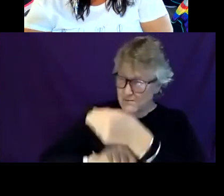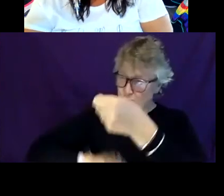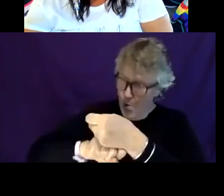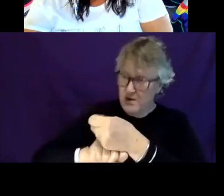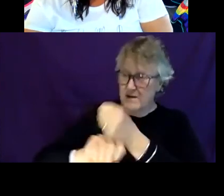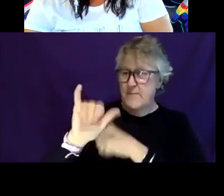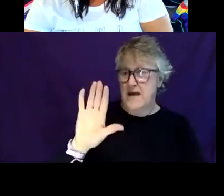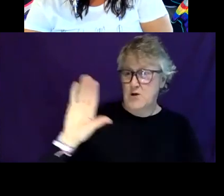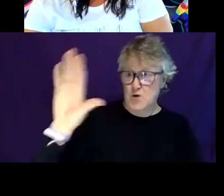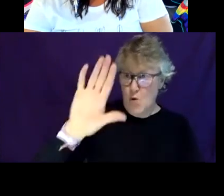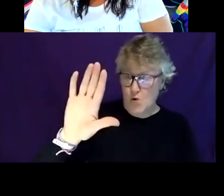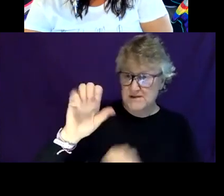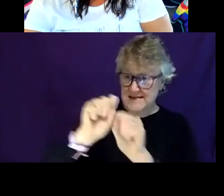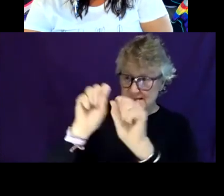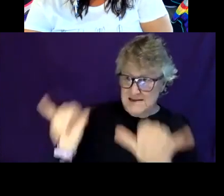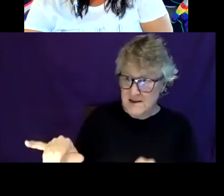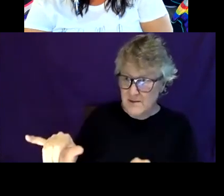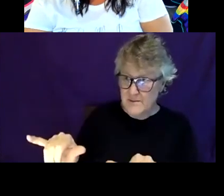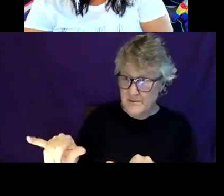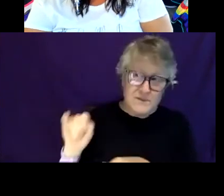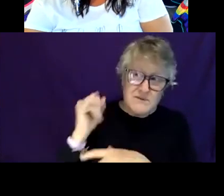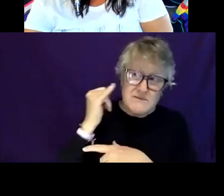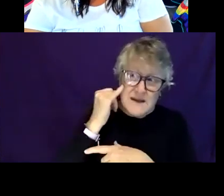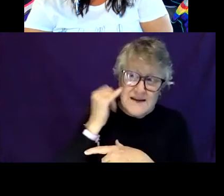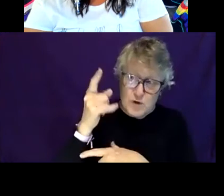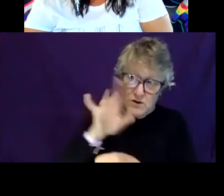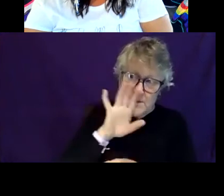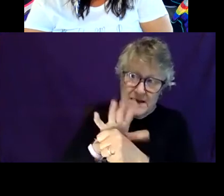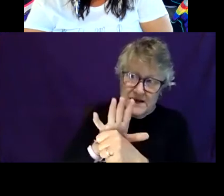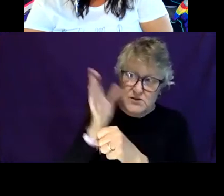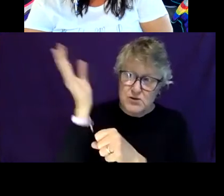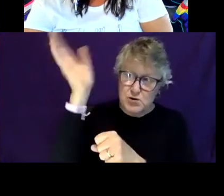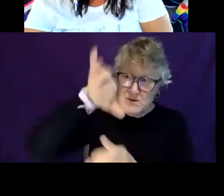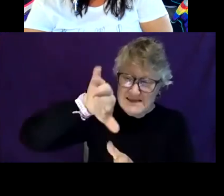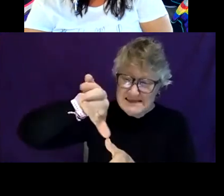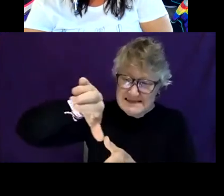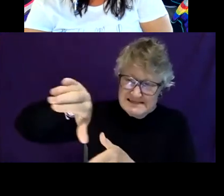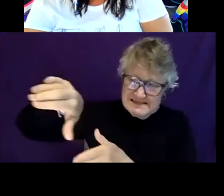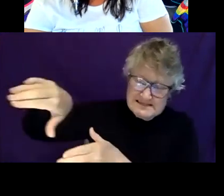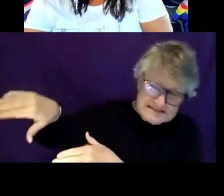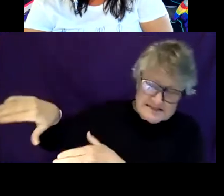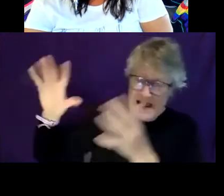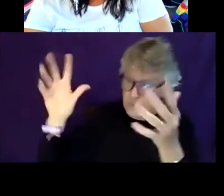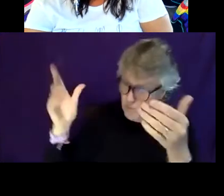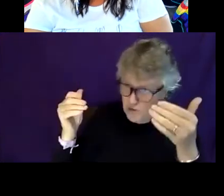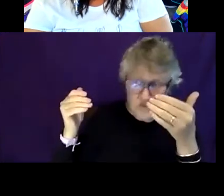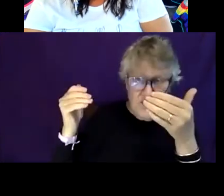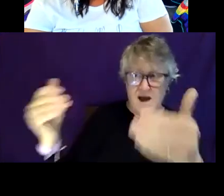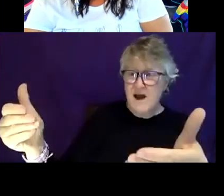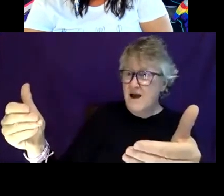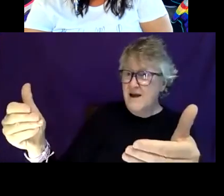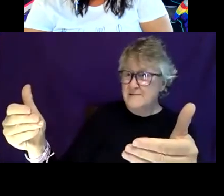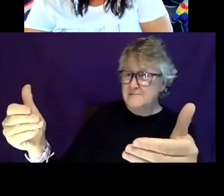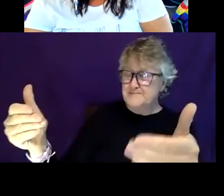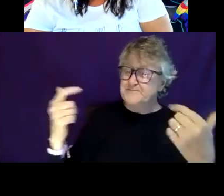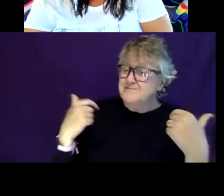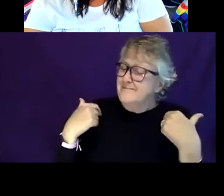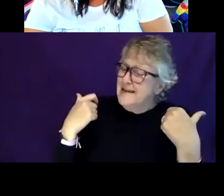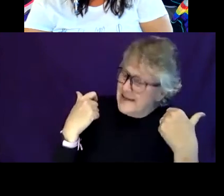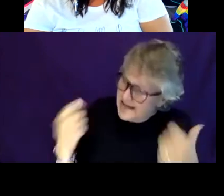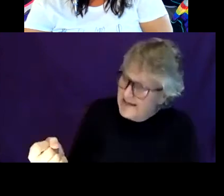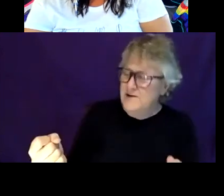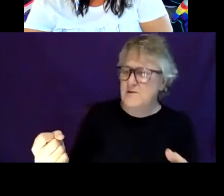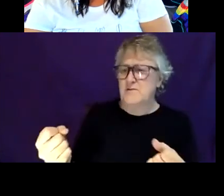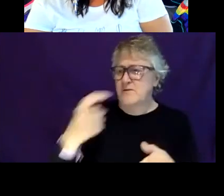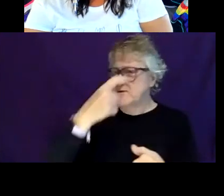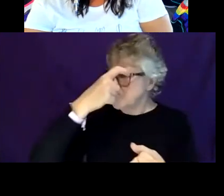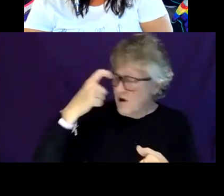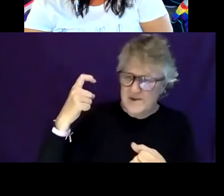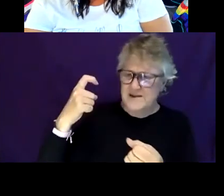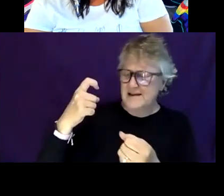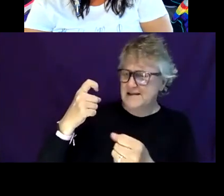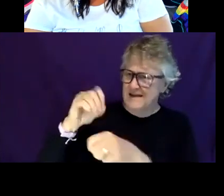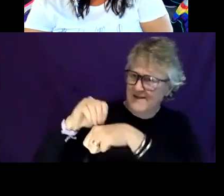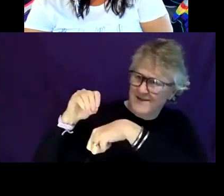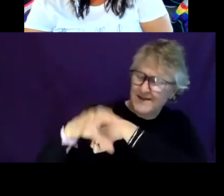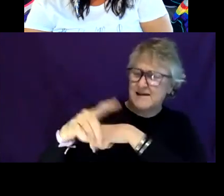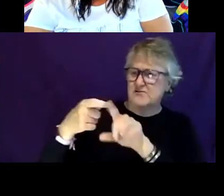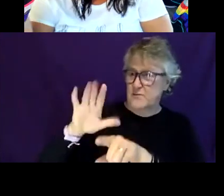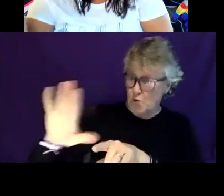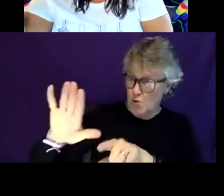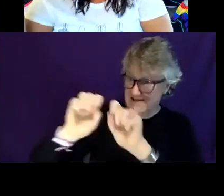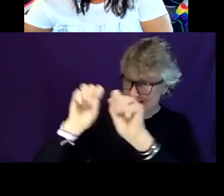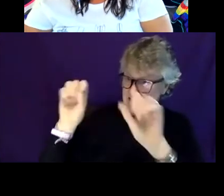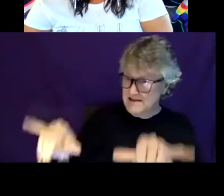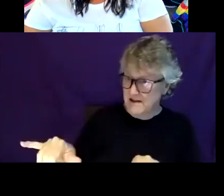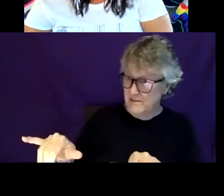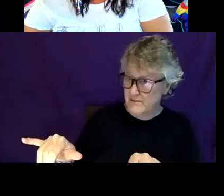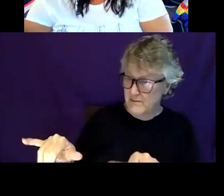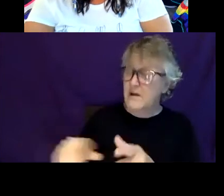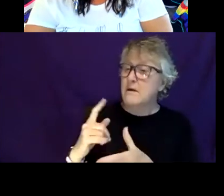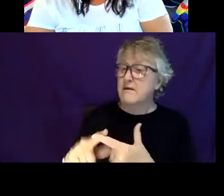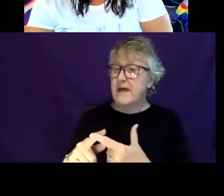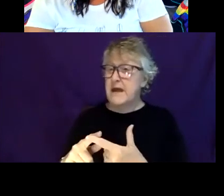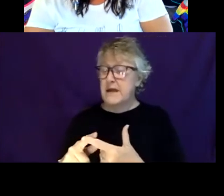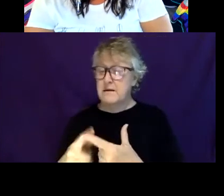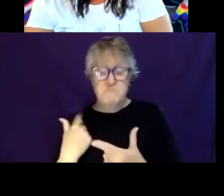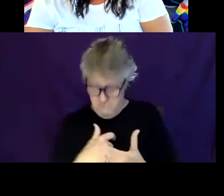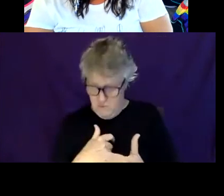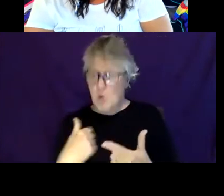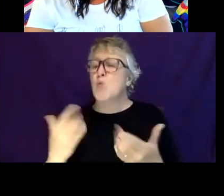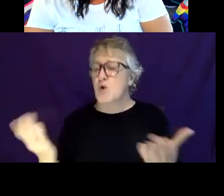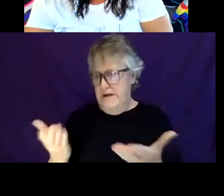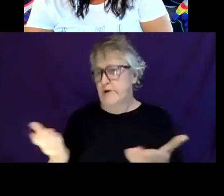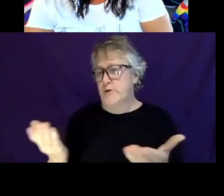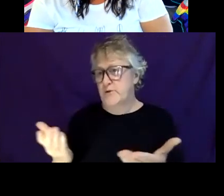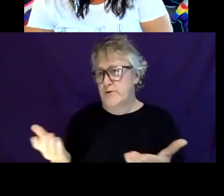And then, are committed to move beyond that and start to dismantle and heal those traumatizing damaging aspects of your system. Then, we're here, we're here.